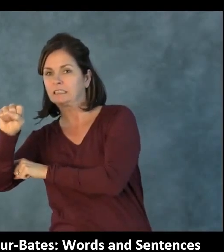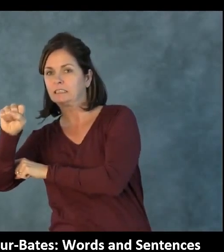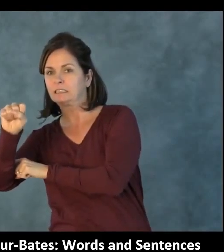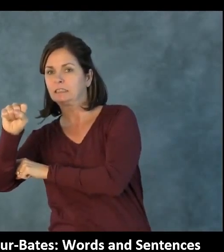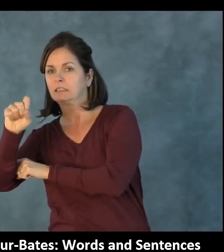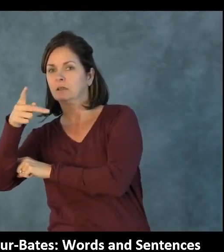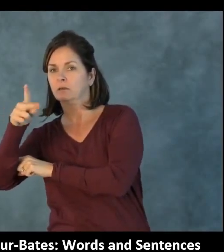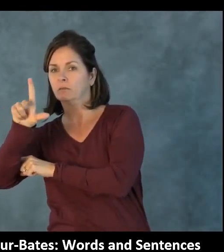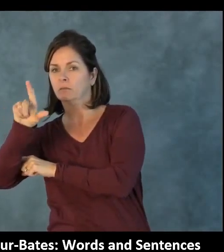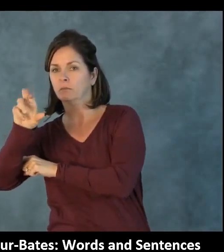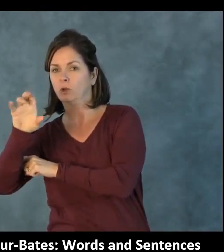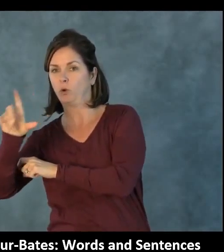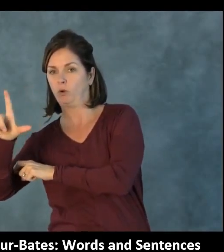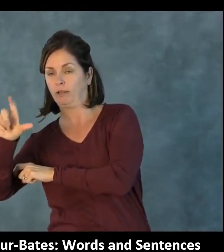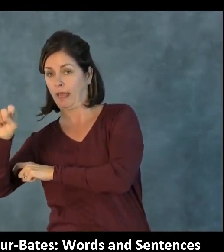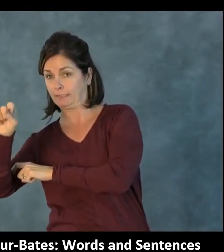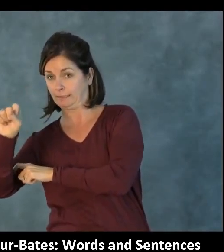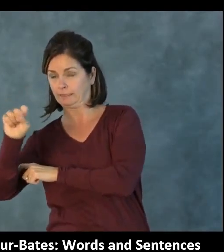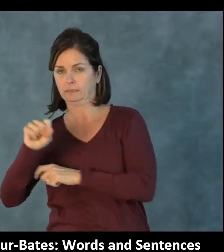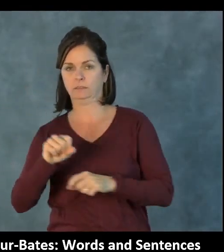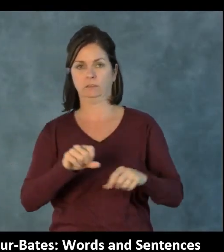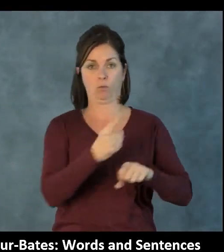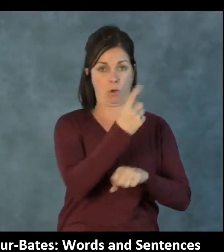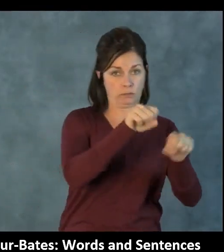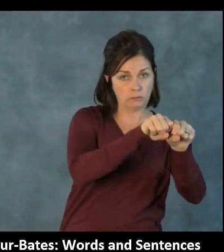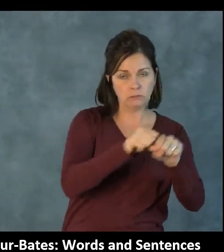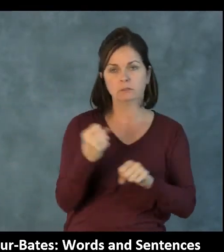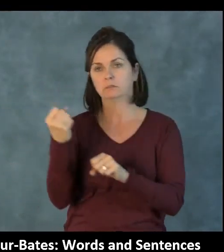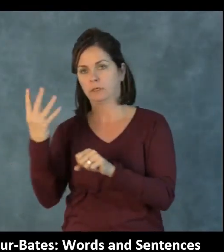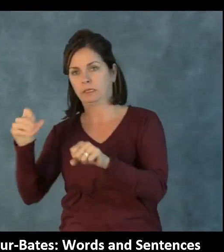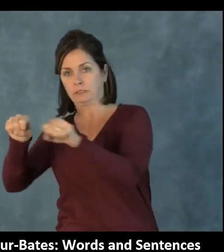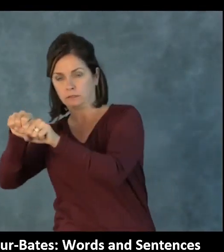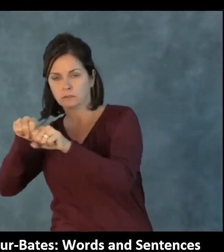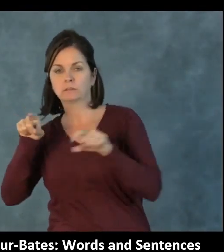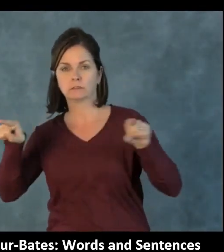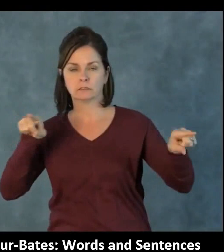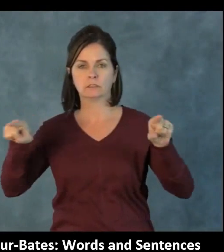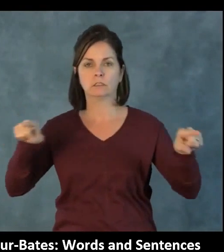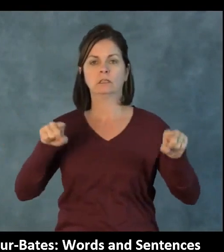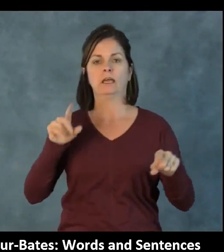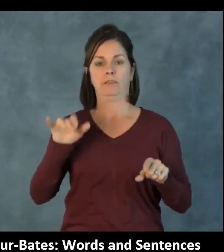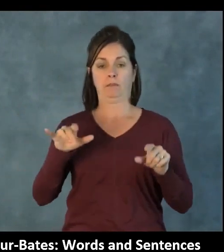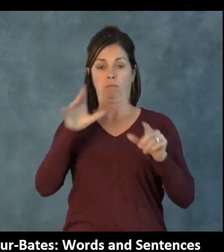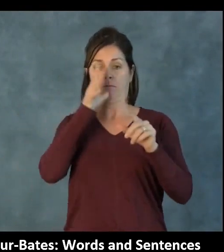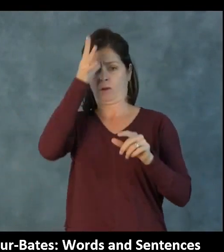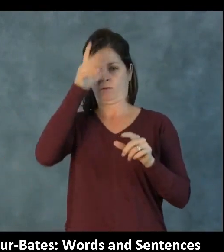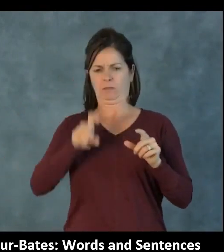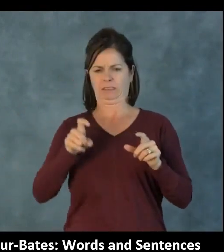at the end of shoes, and the parents to mark which one is more like what their child is saying.